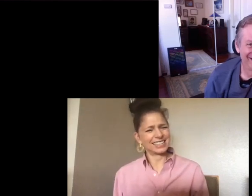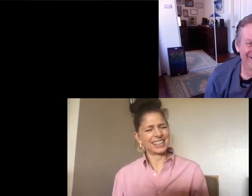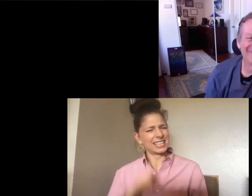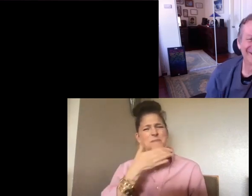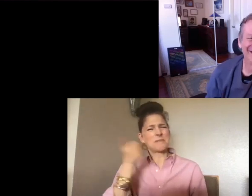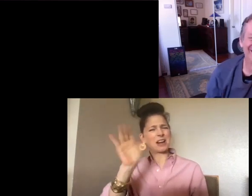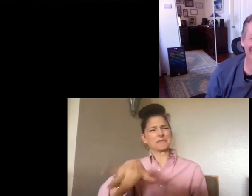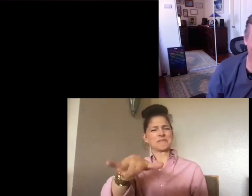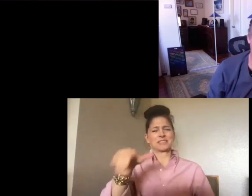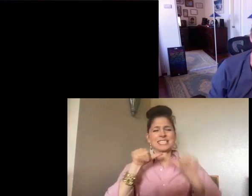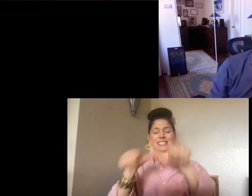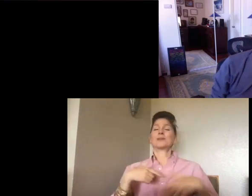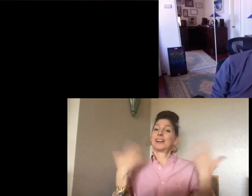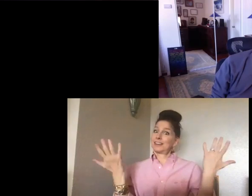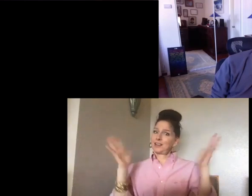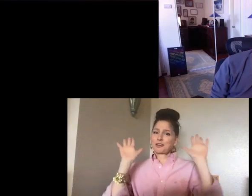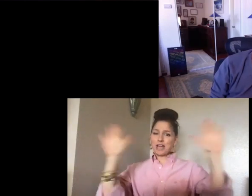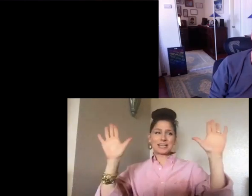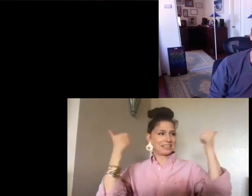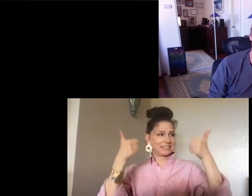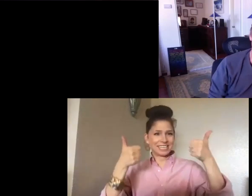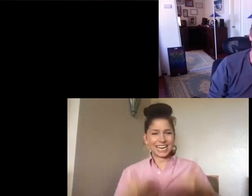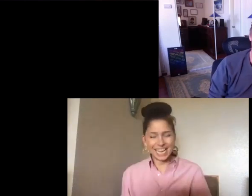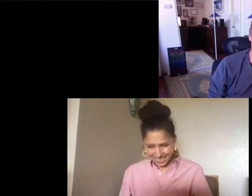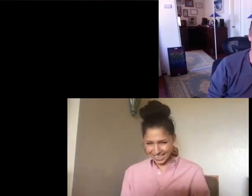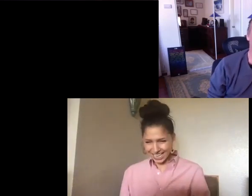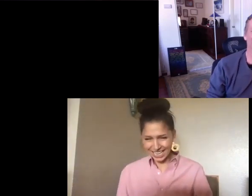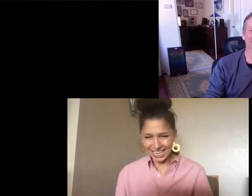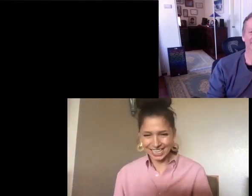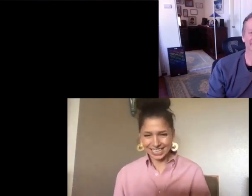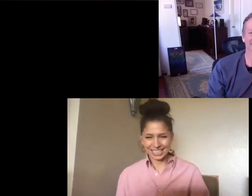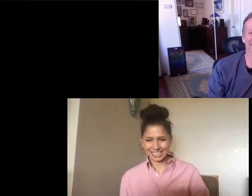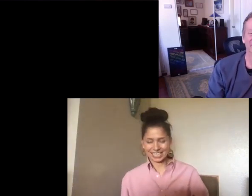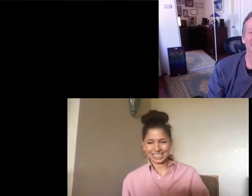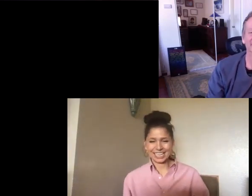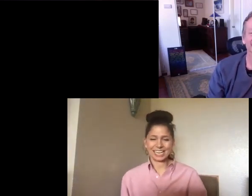job." She was better. So I just let her go.